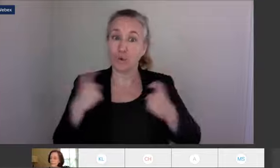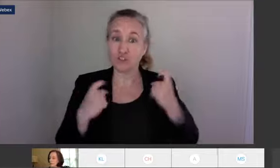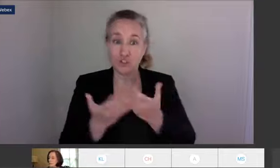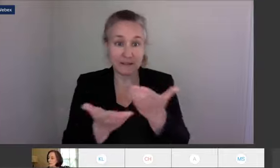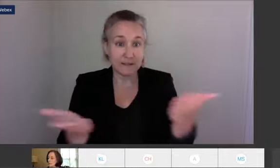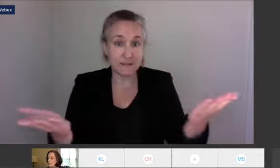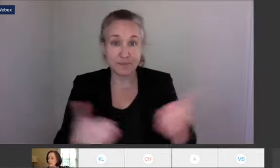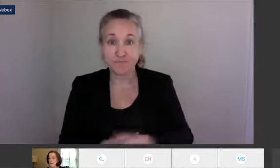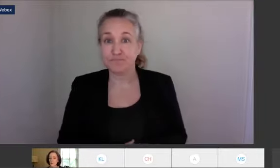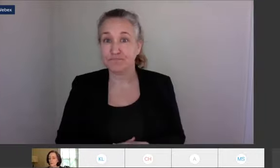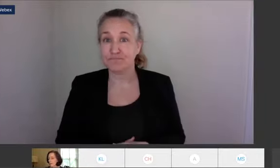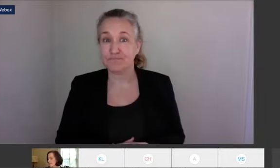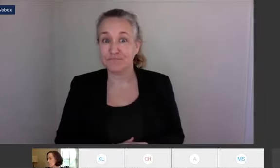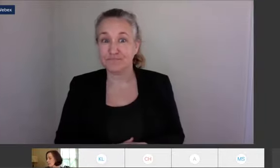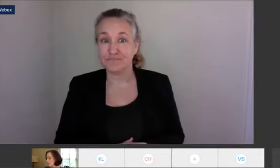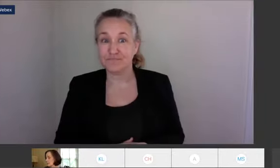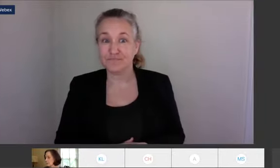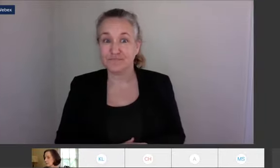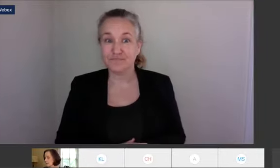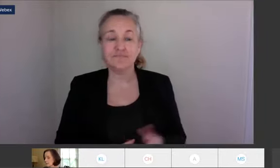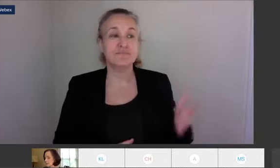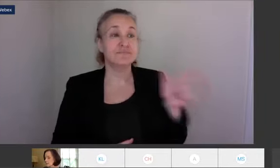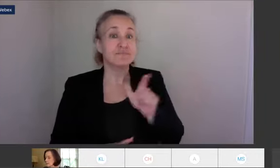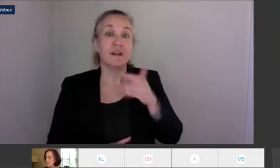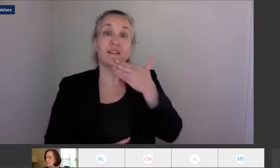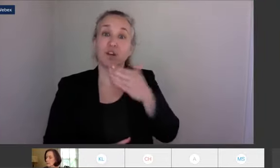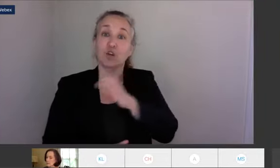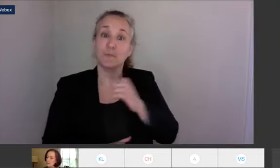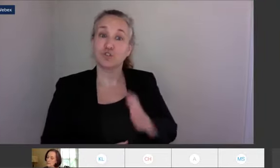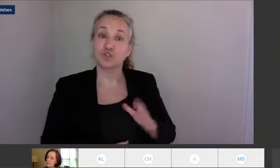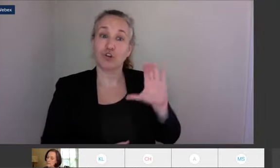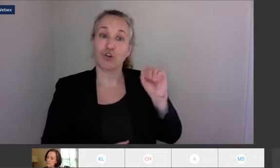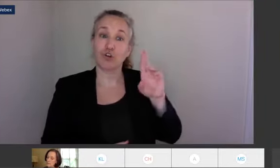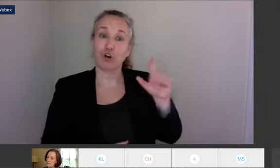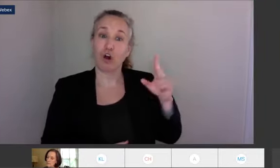[Staff] thanks commissioner we're joined this afternoon by Carl Hessler from the Pottstown